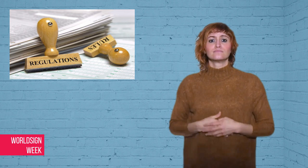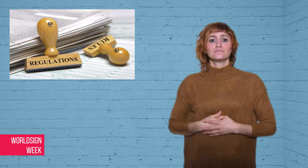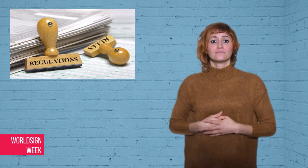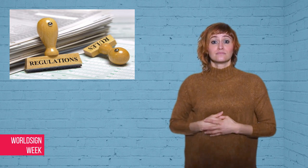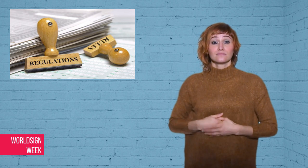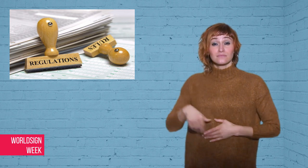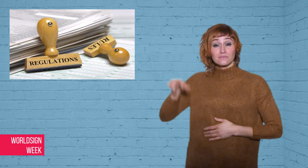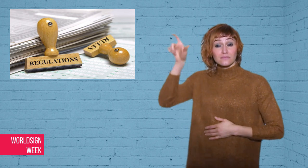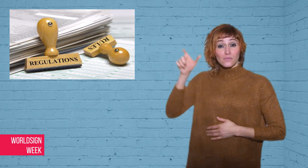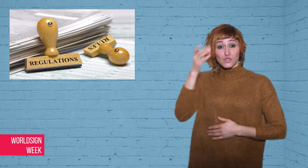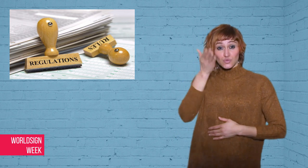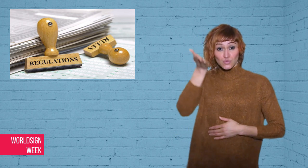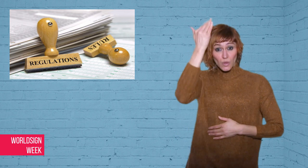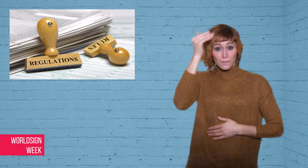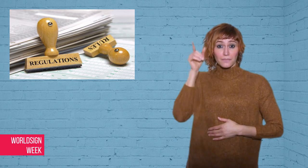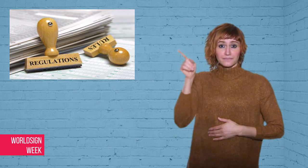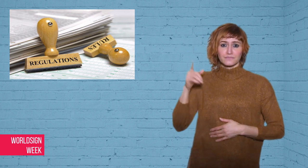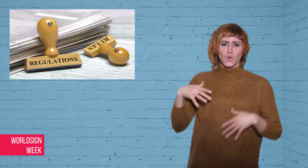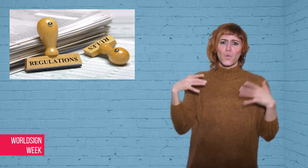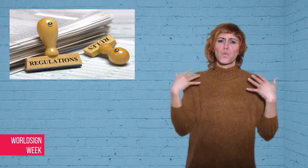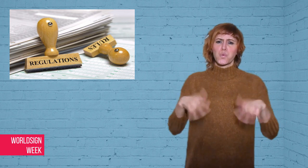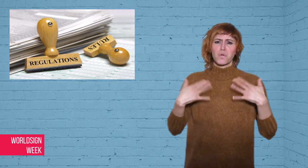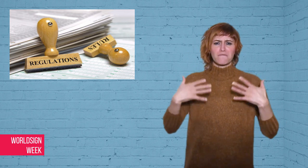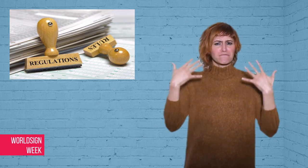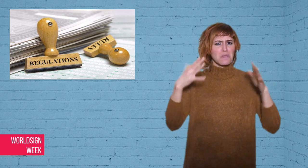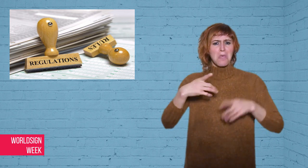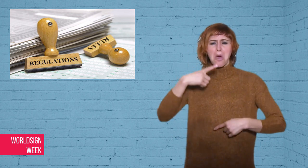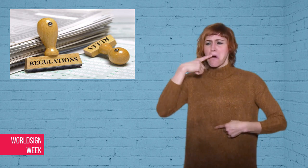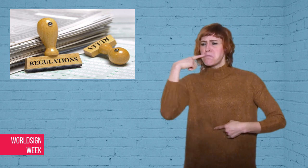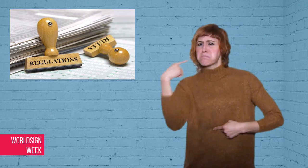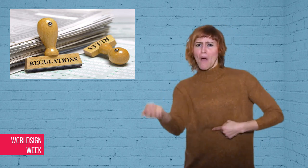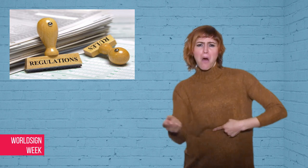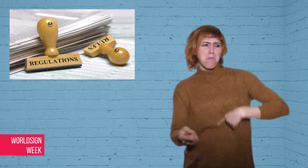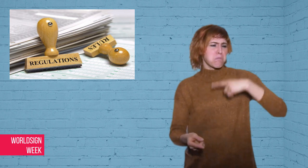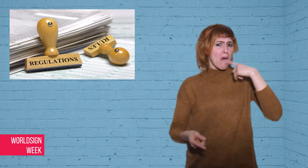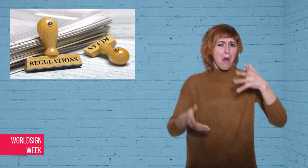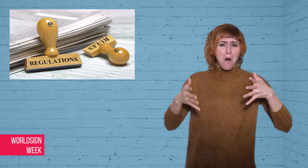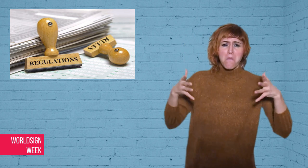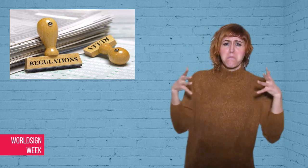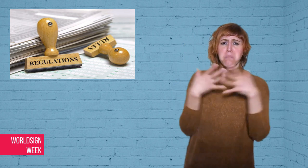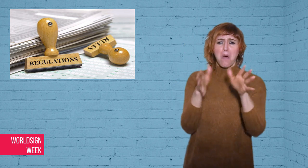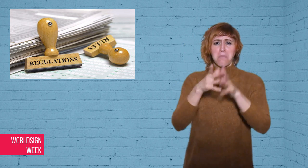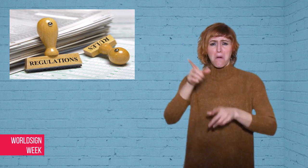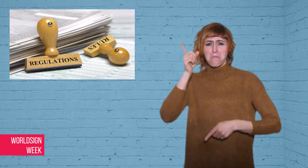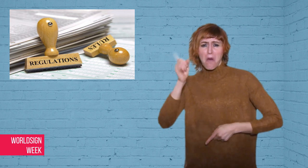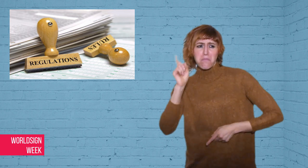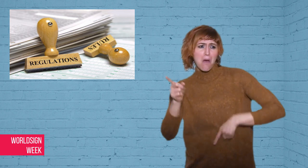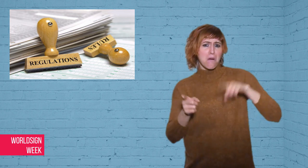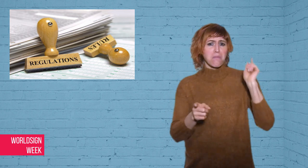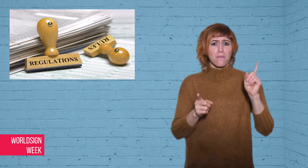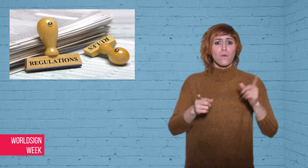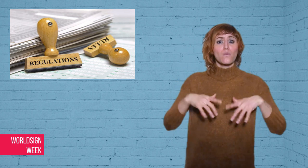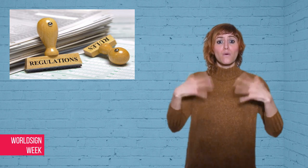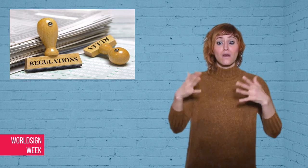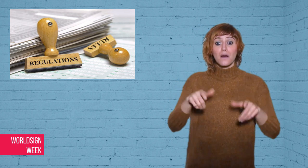Trump has been very outspoken about illegal immigrants,